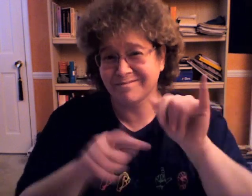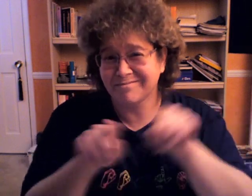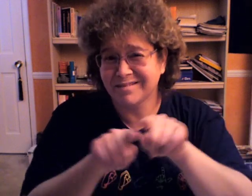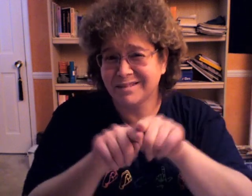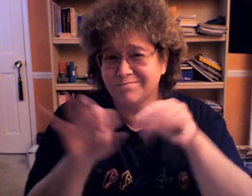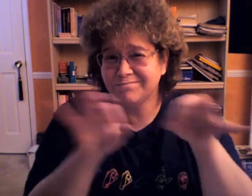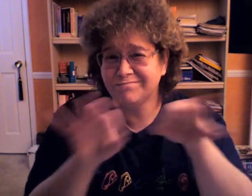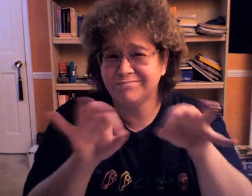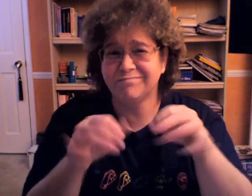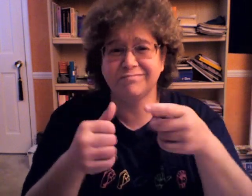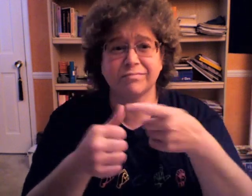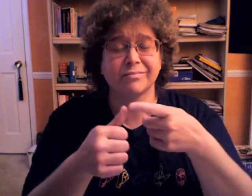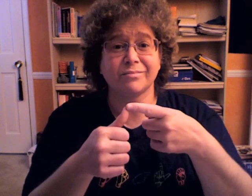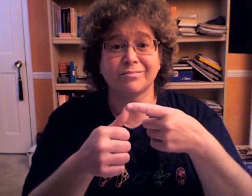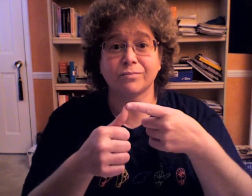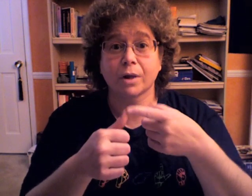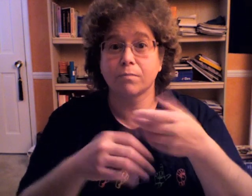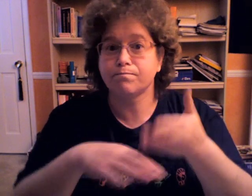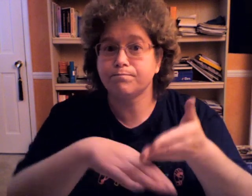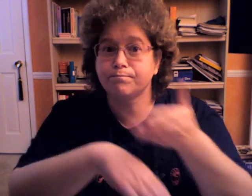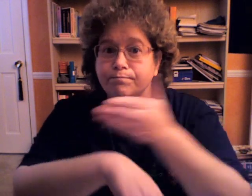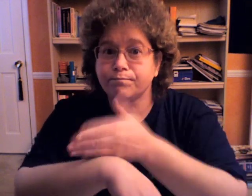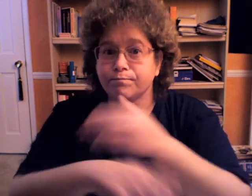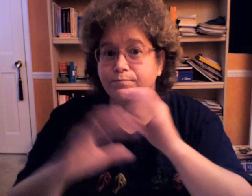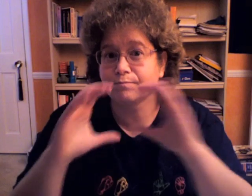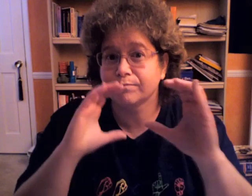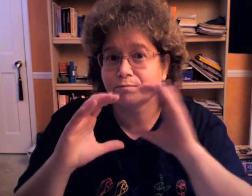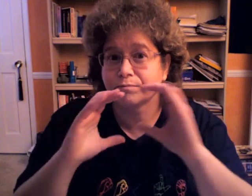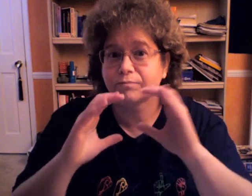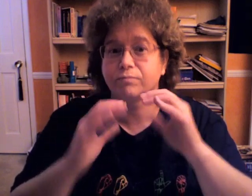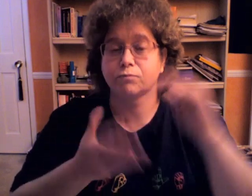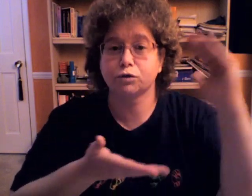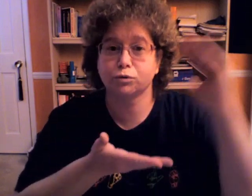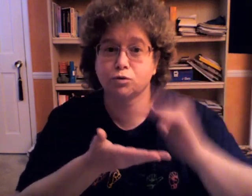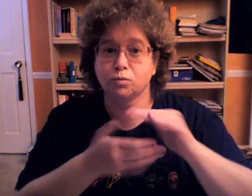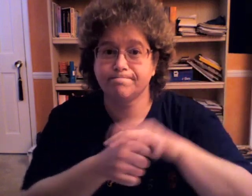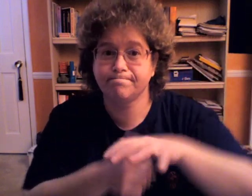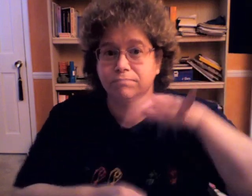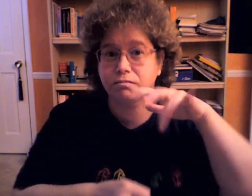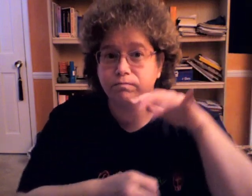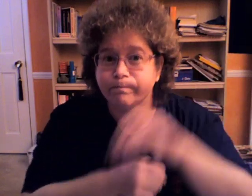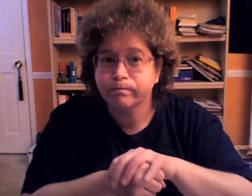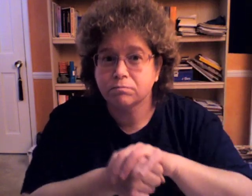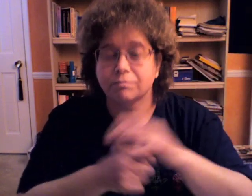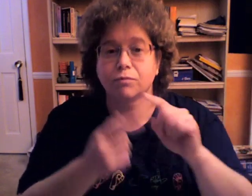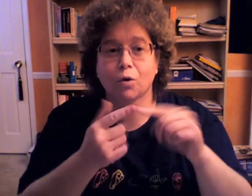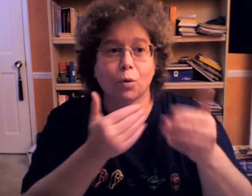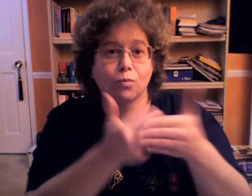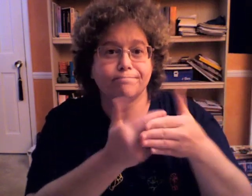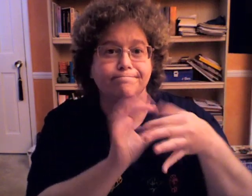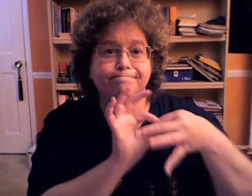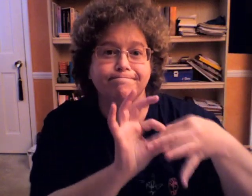hearing babies. The benefits include improving communication, reducing temper tantrums, developing a closer relationship,